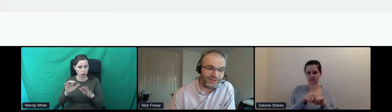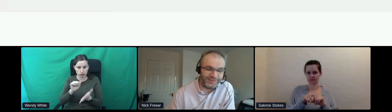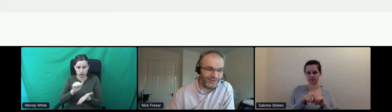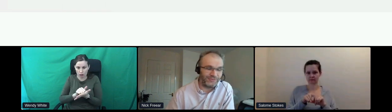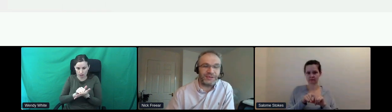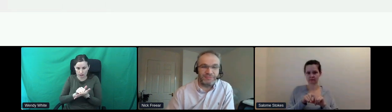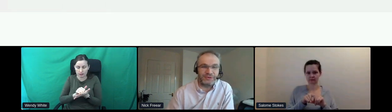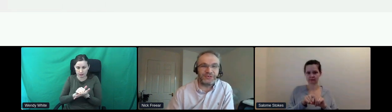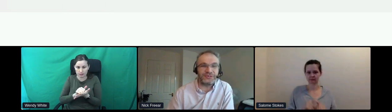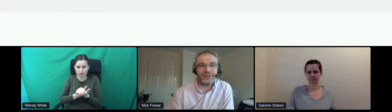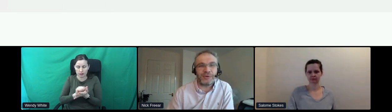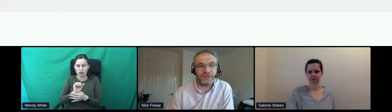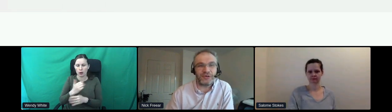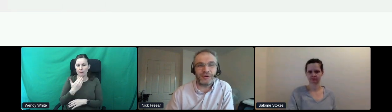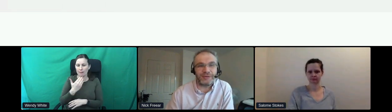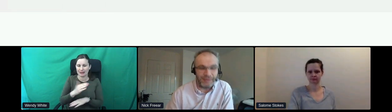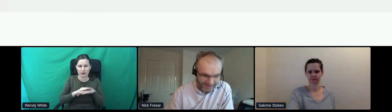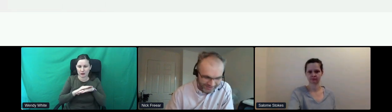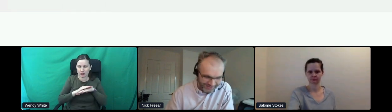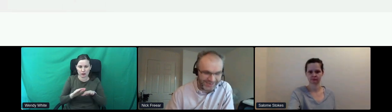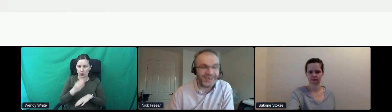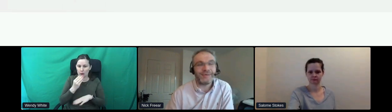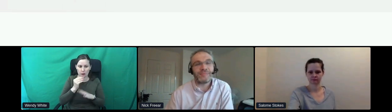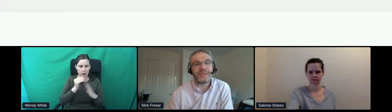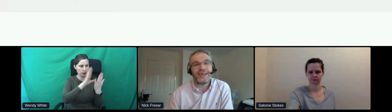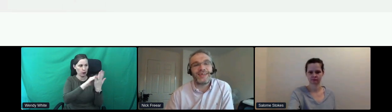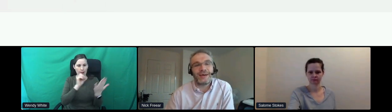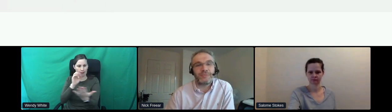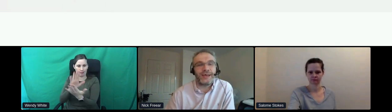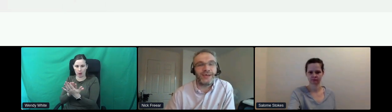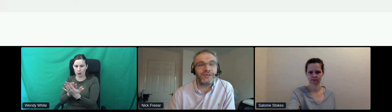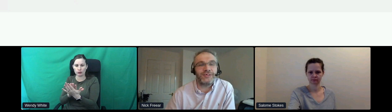it obviously in production don't just copy and paste that would be dangerous.